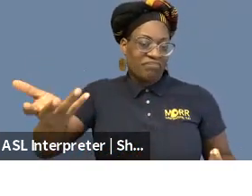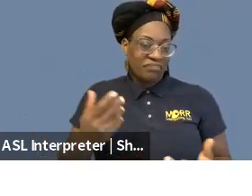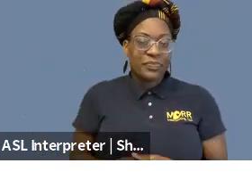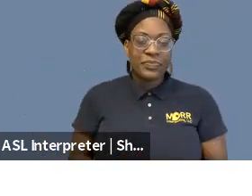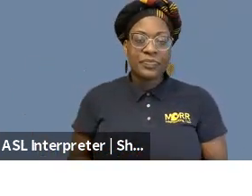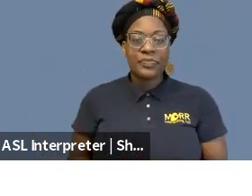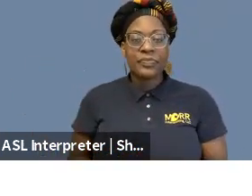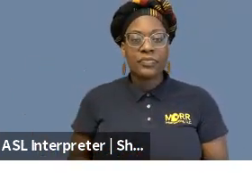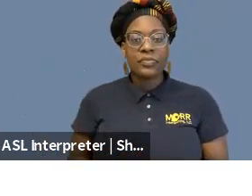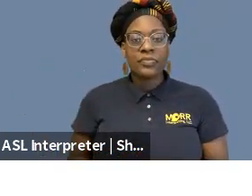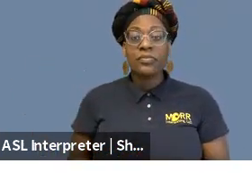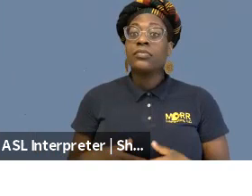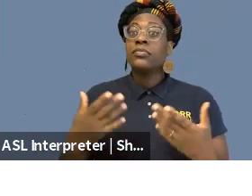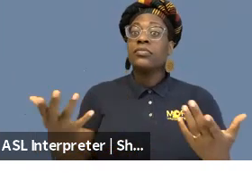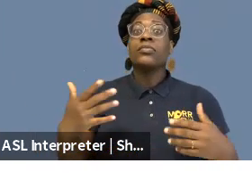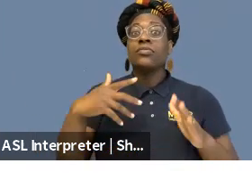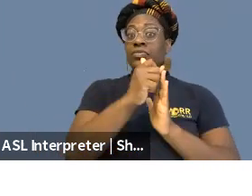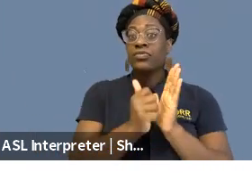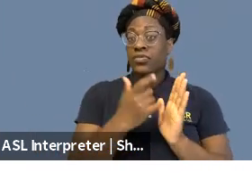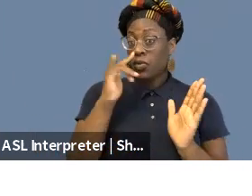to ask questions. Here is the agenda for the workshop. We